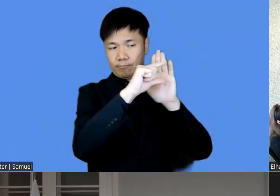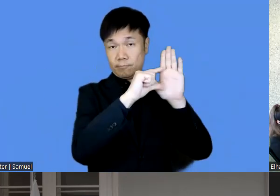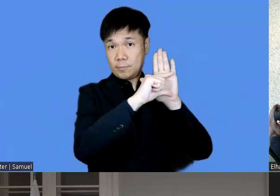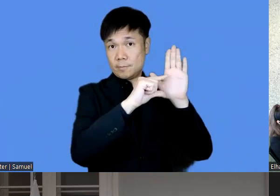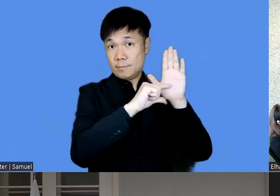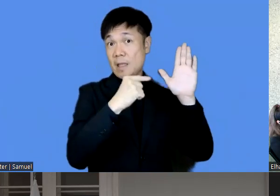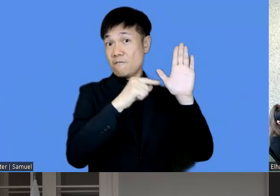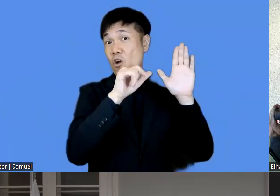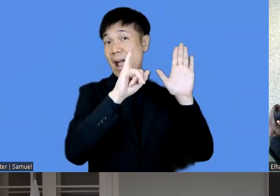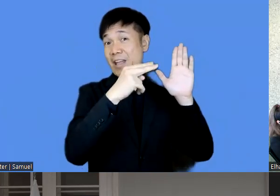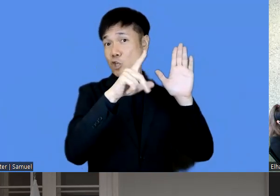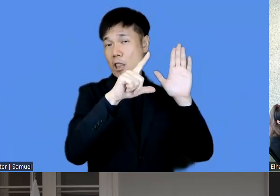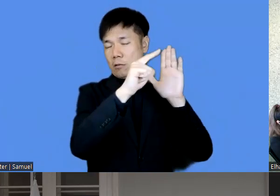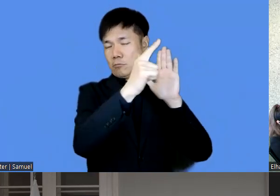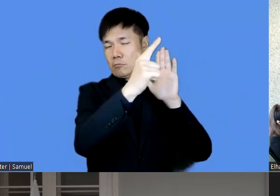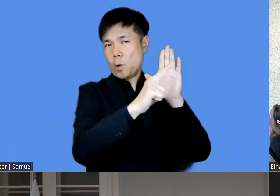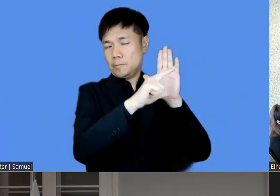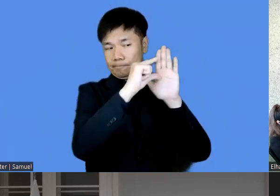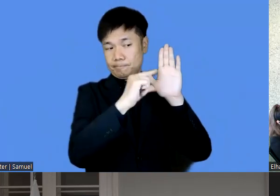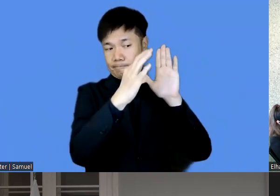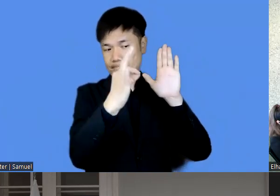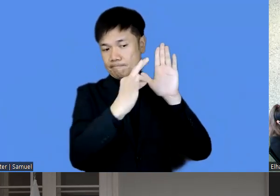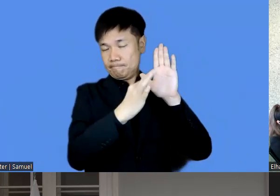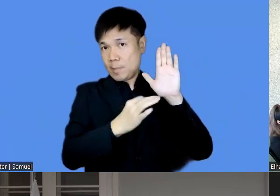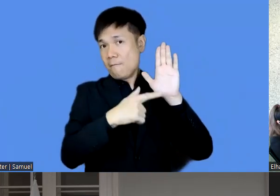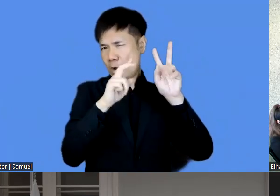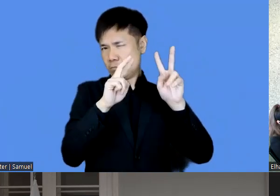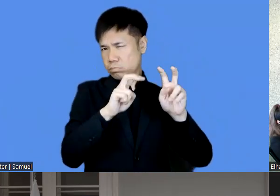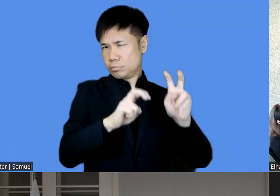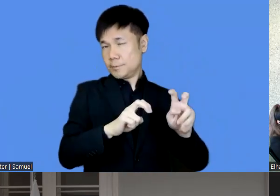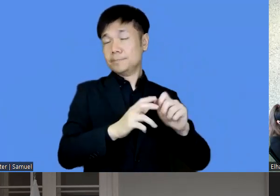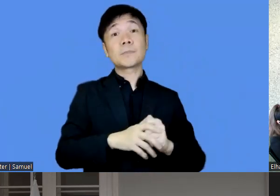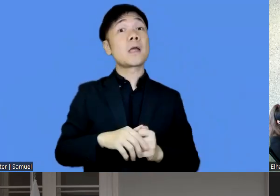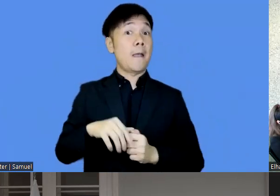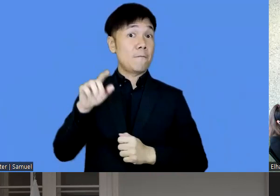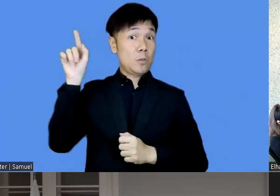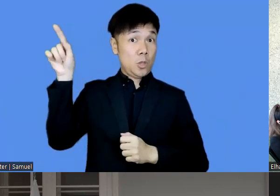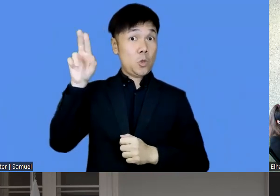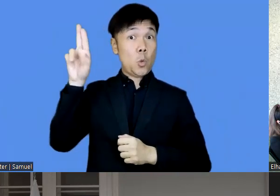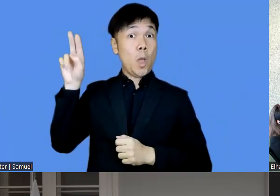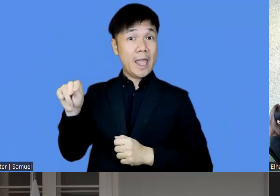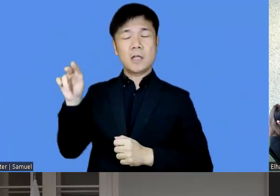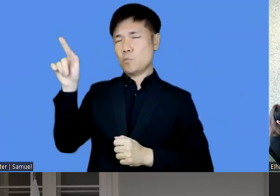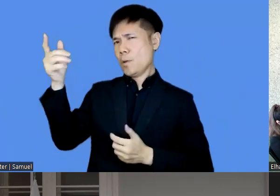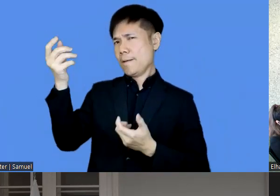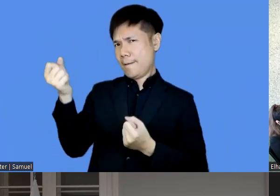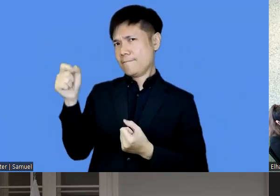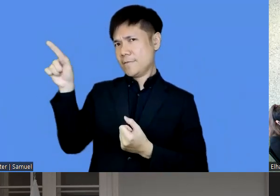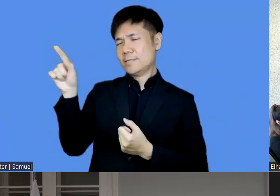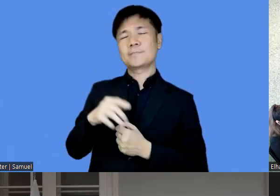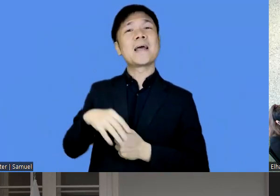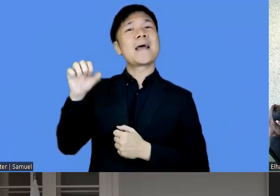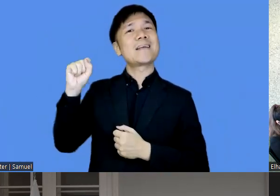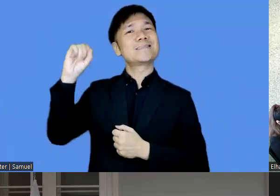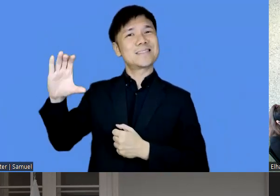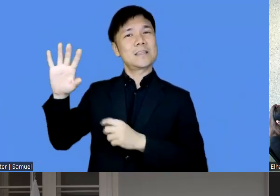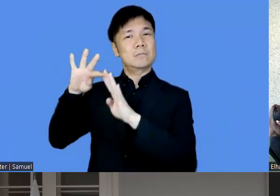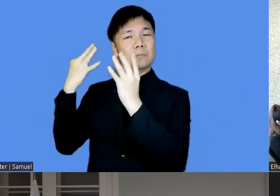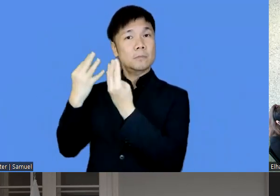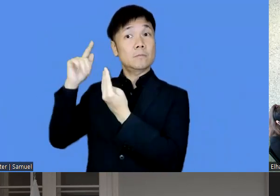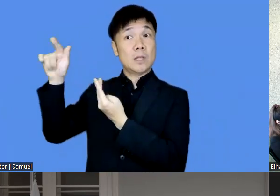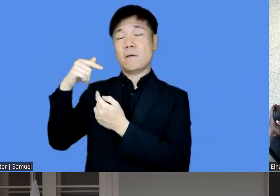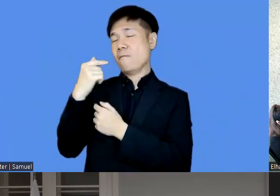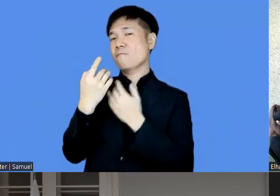In the U.N. there is an entry point where the Resolution 2475 that has been mentioned.